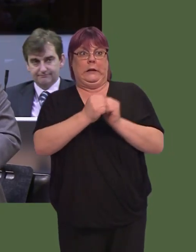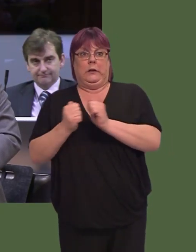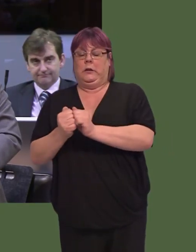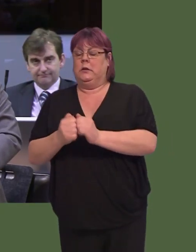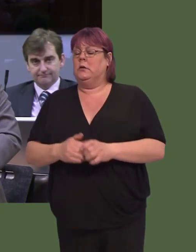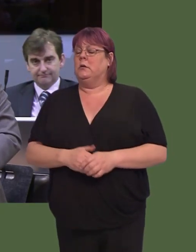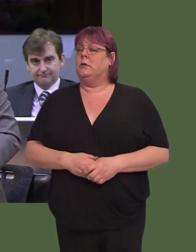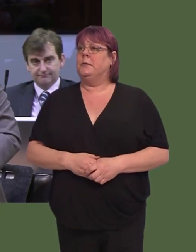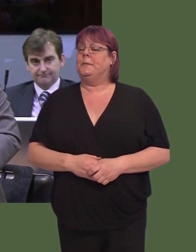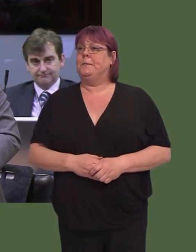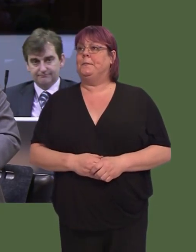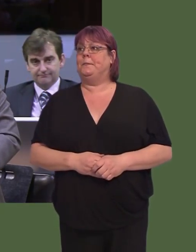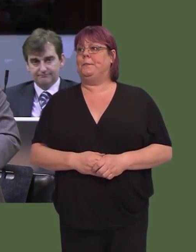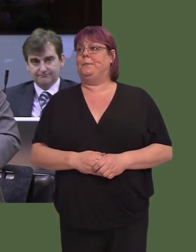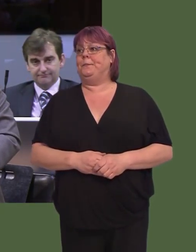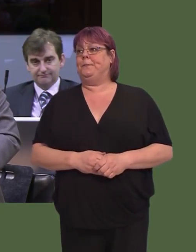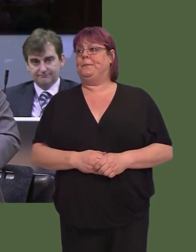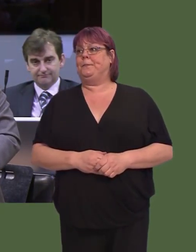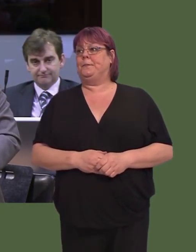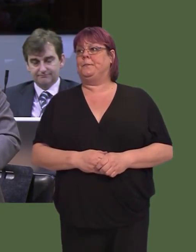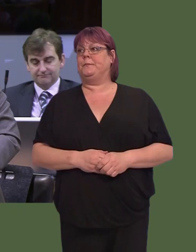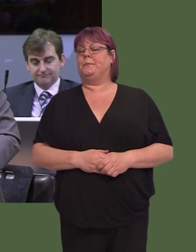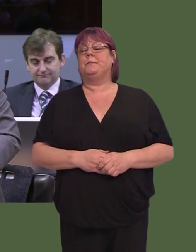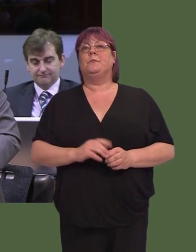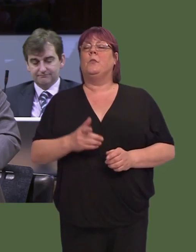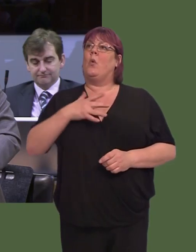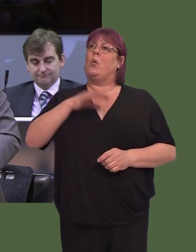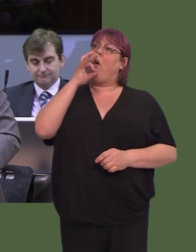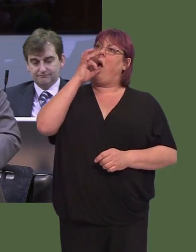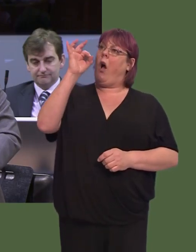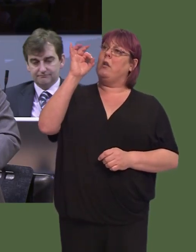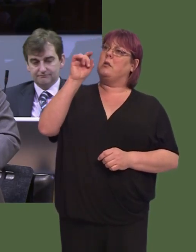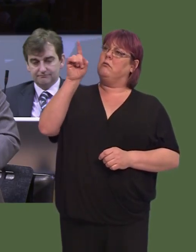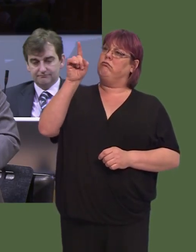So, what I'd like is an indication from the leader of the house, if possible, on whether